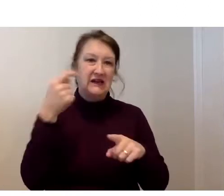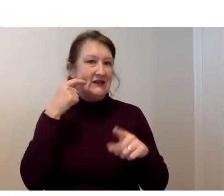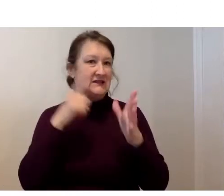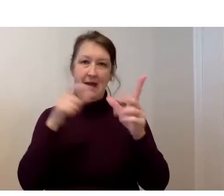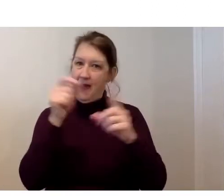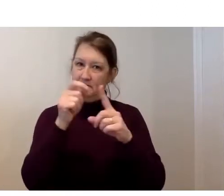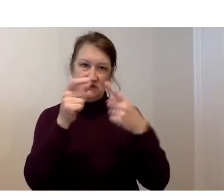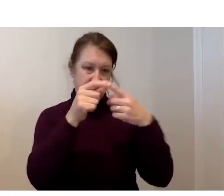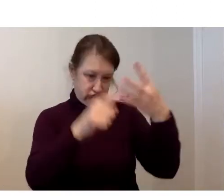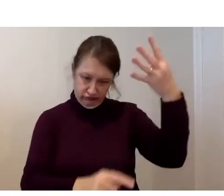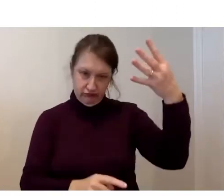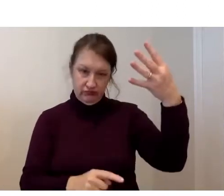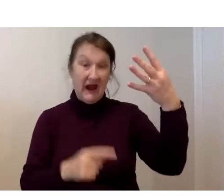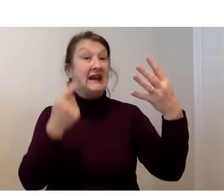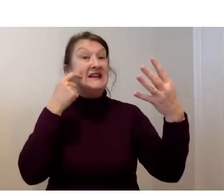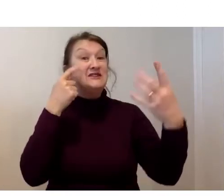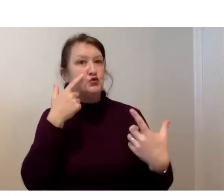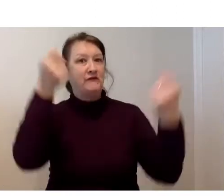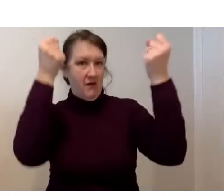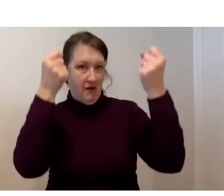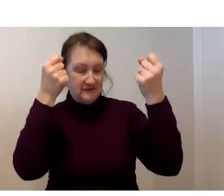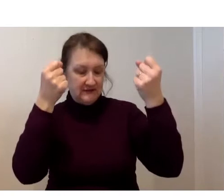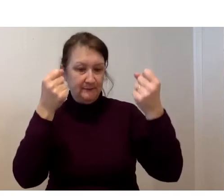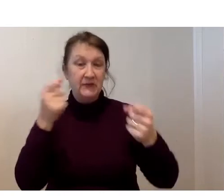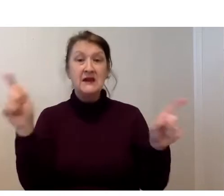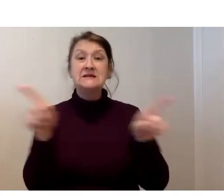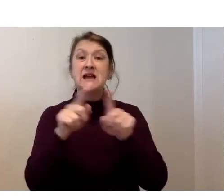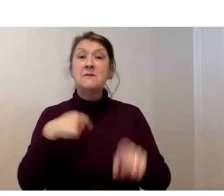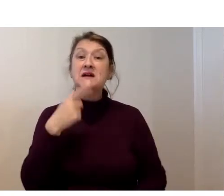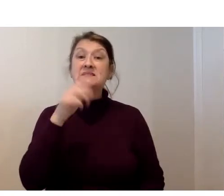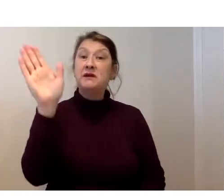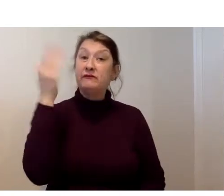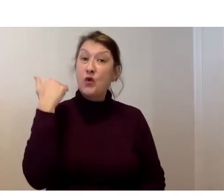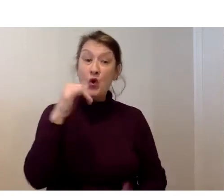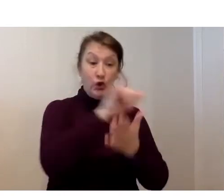As I was mentioning before YouTube and Facebook both have auto captioning services.